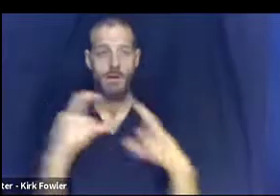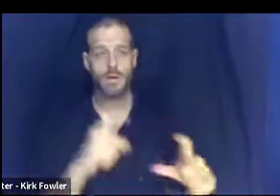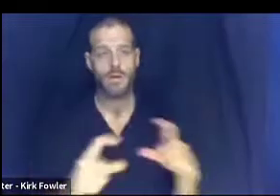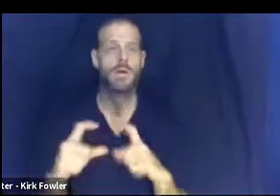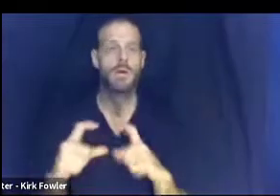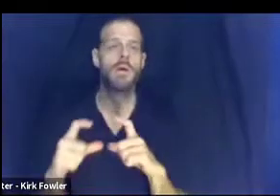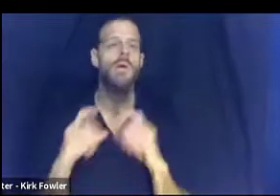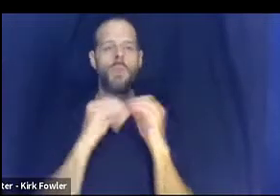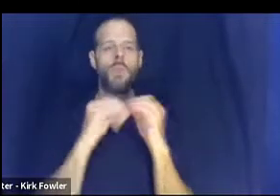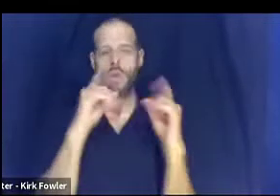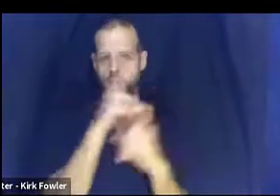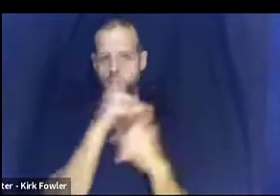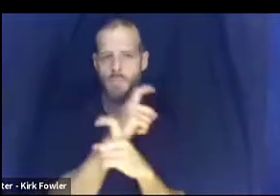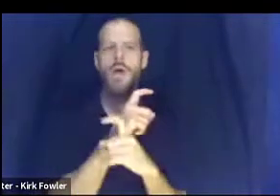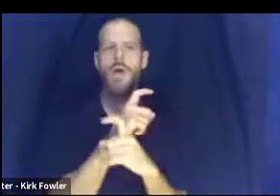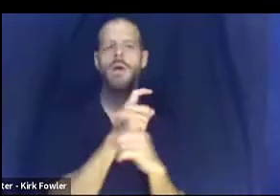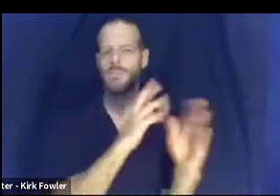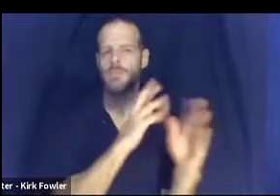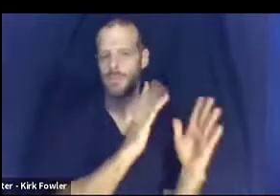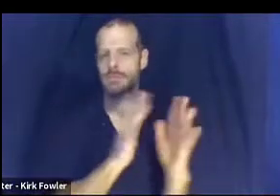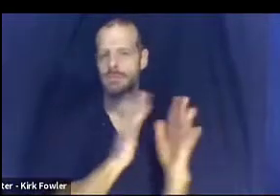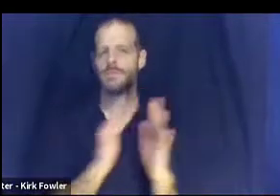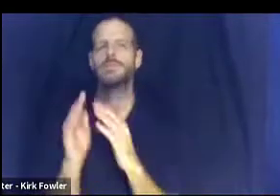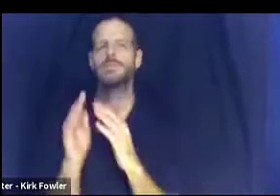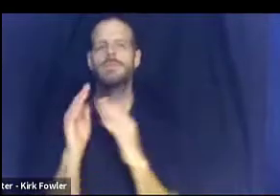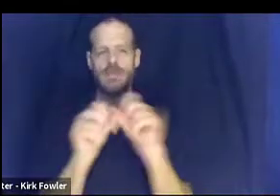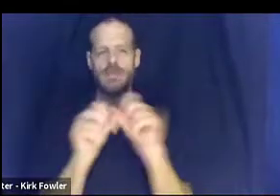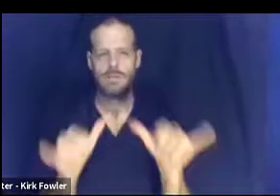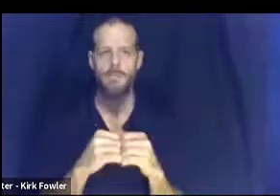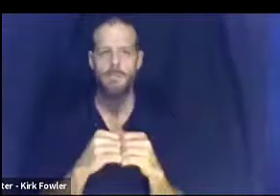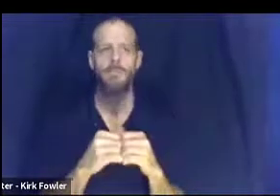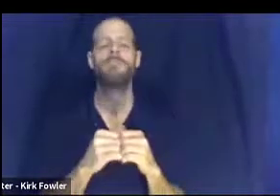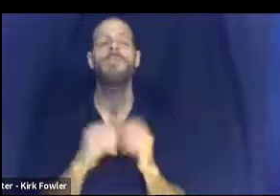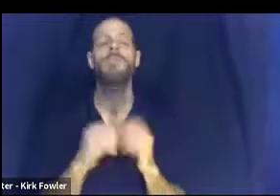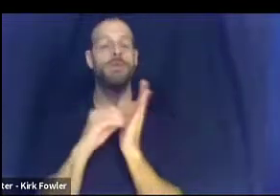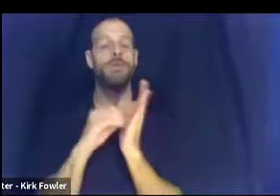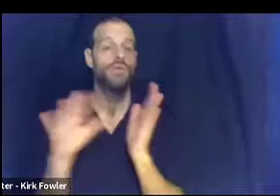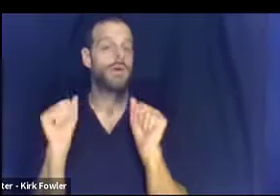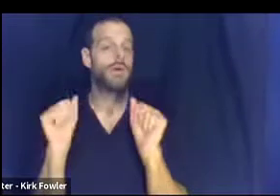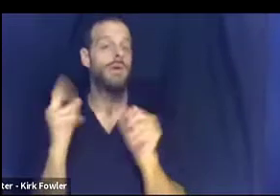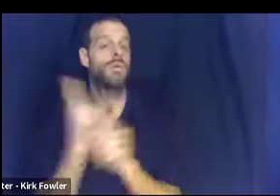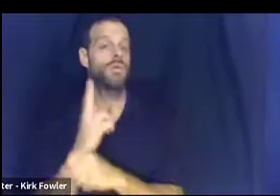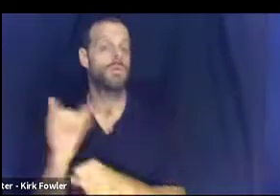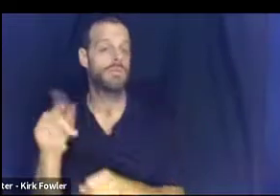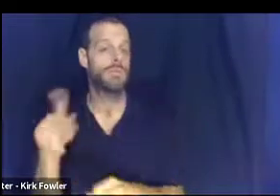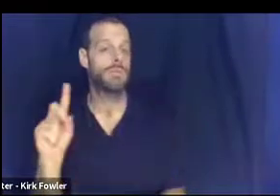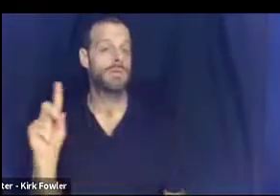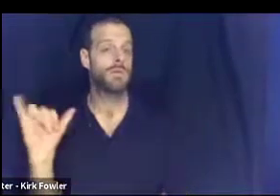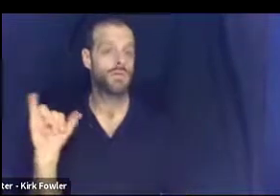communication system, the student may also be able to do that on an iPad. Don't forget about visual fields